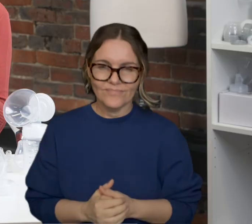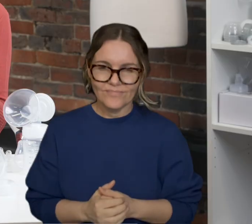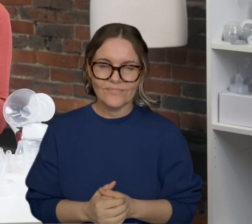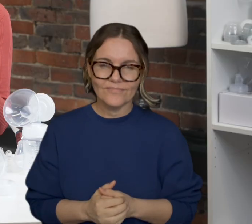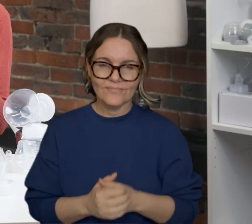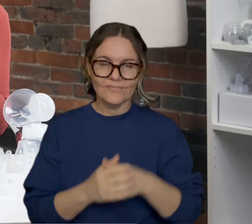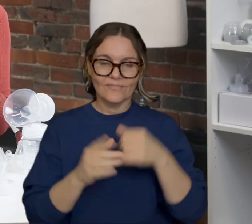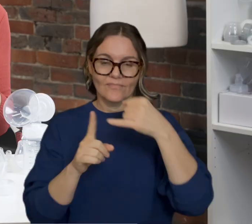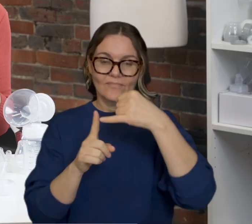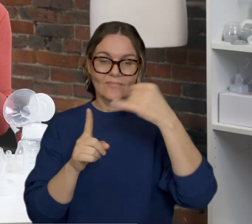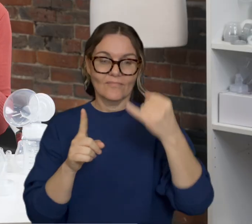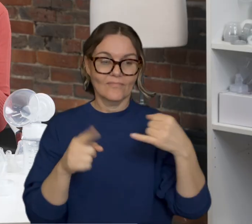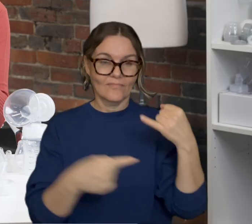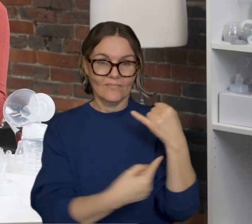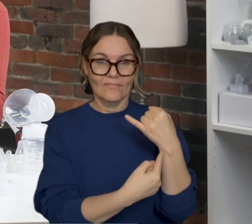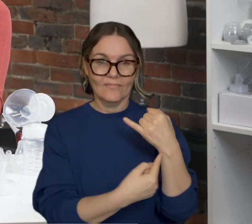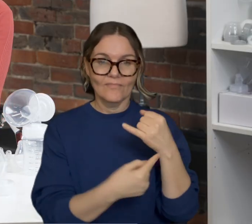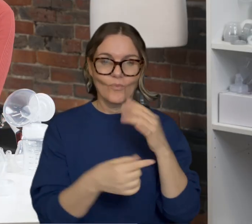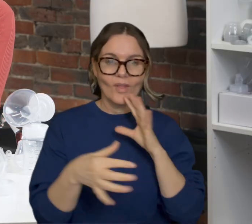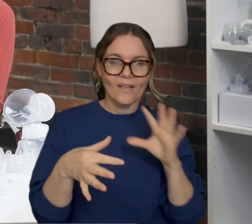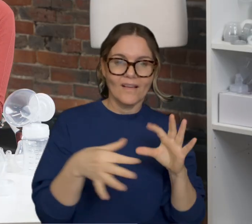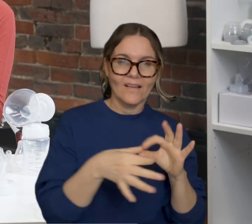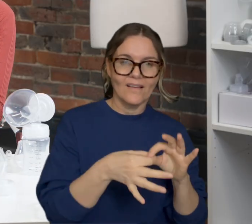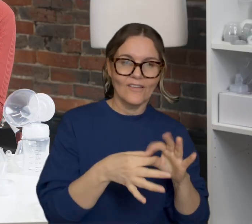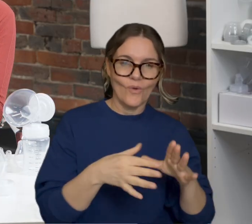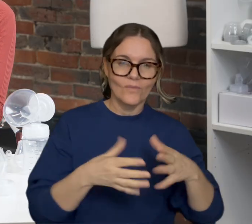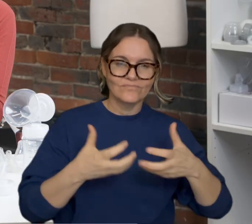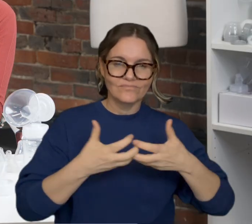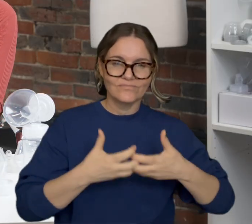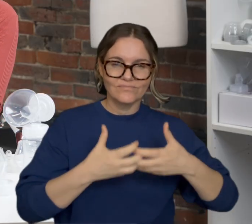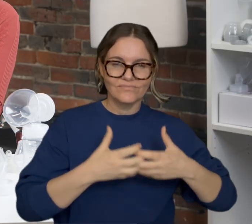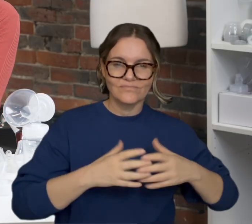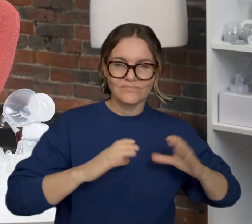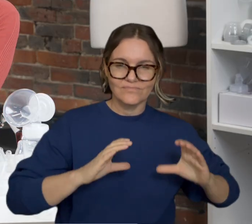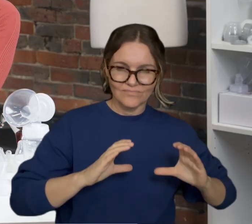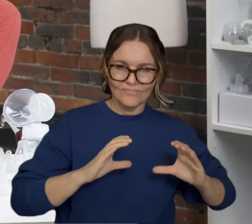the other side of your tubing is going to connect to the side of your pump motor so you have a left